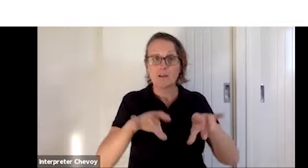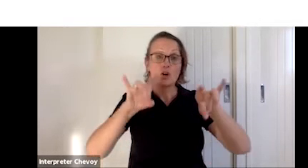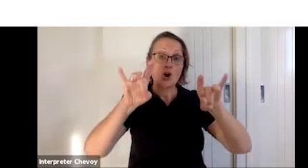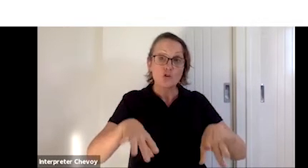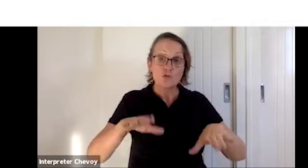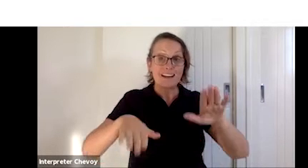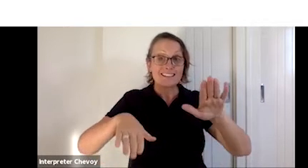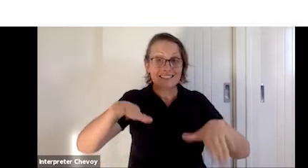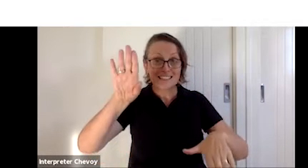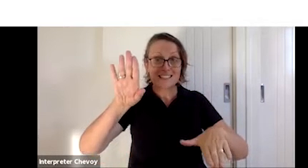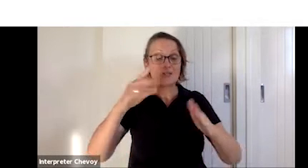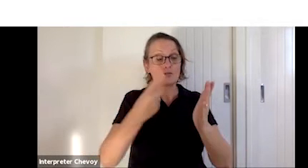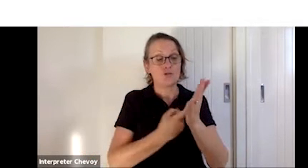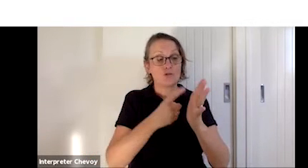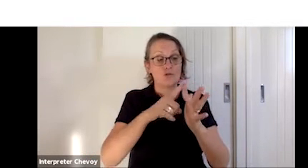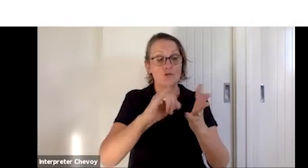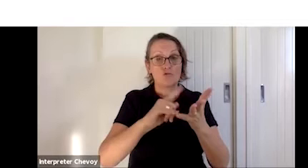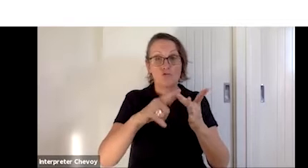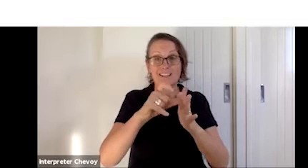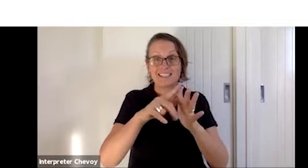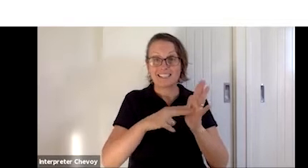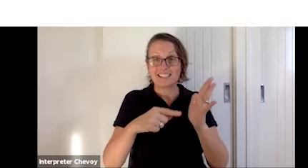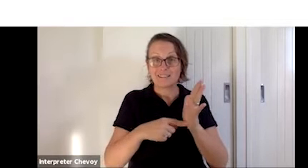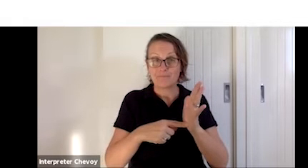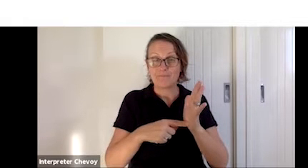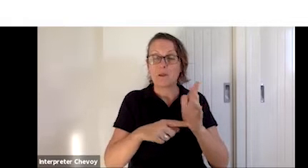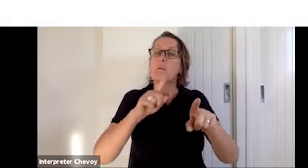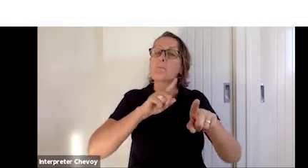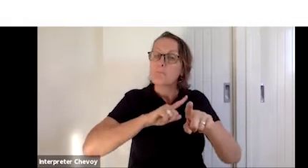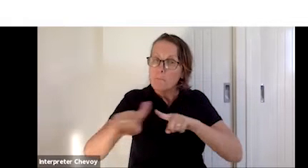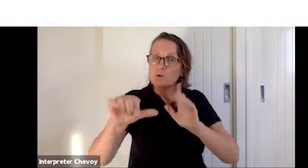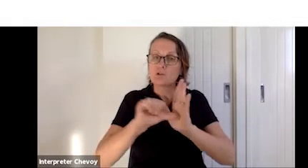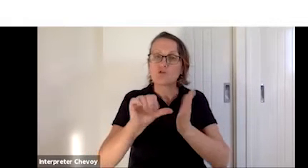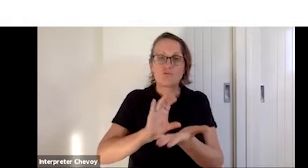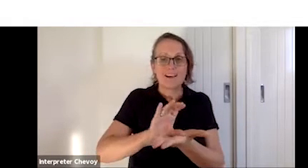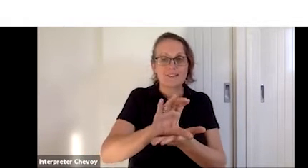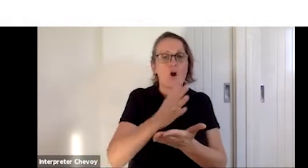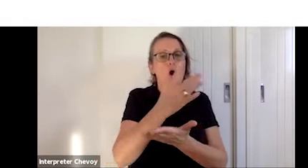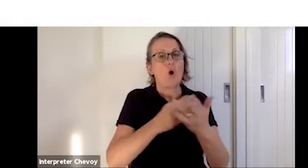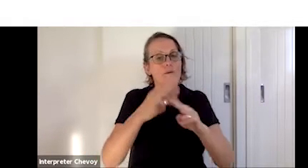resident?" Most but not all, but most of our grants are only open to Australian citizens... Or permanent residents?